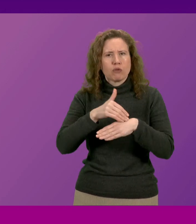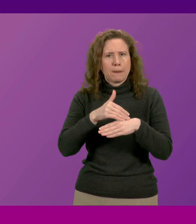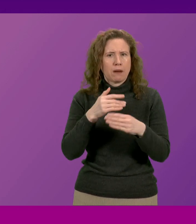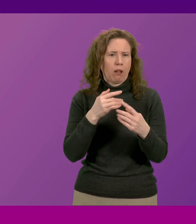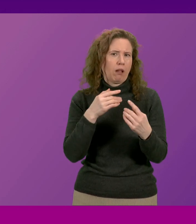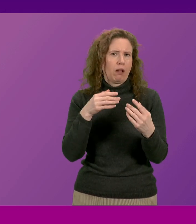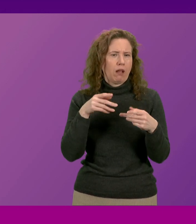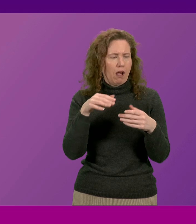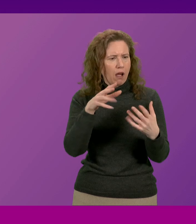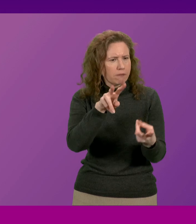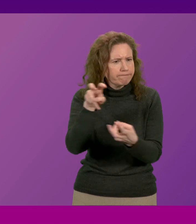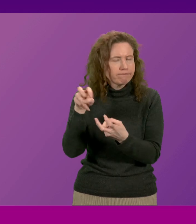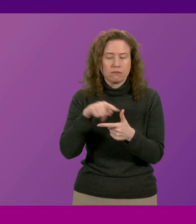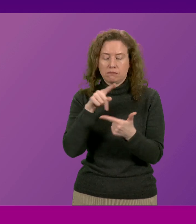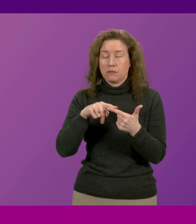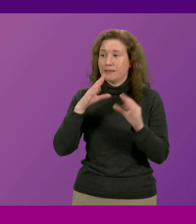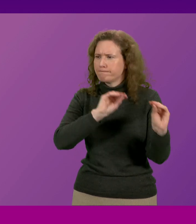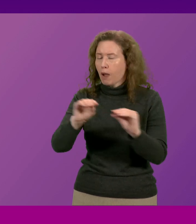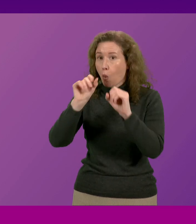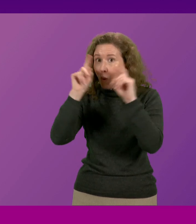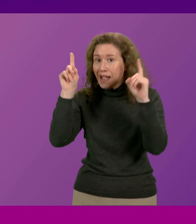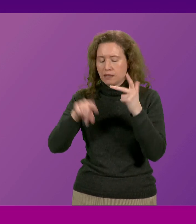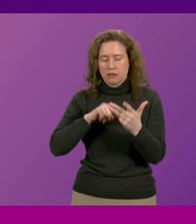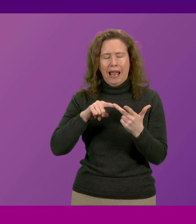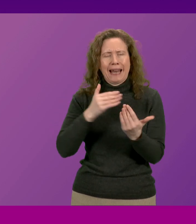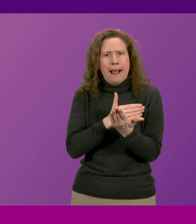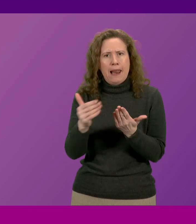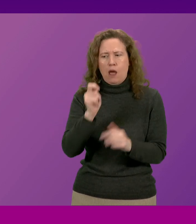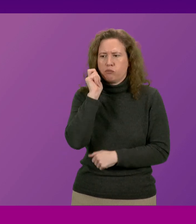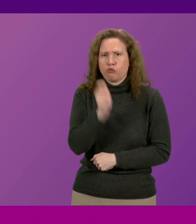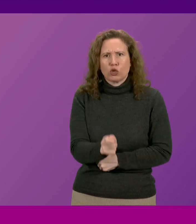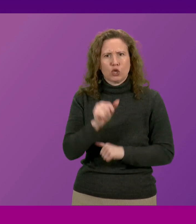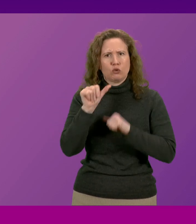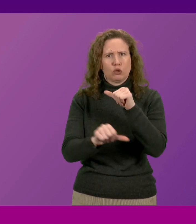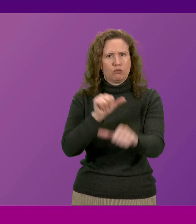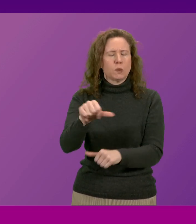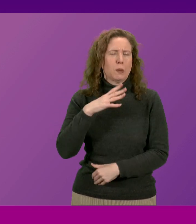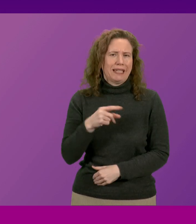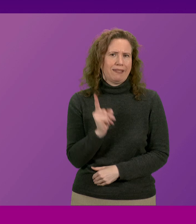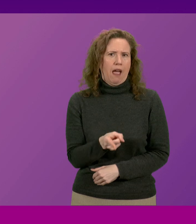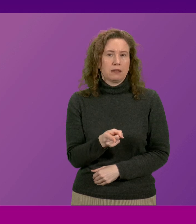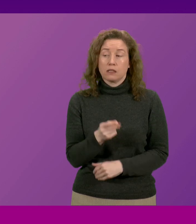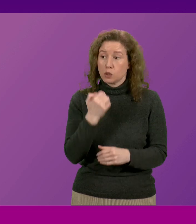an awareness-raising programme and a clearer prosecution route. Will the First Minister